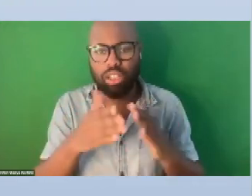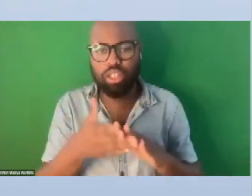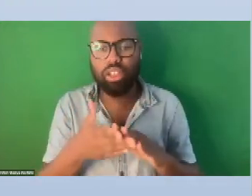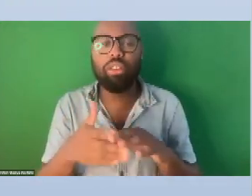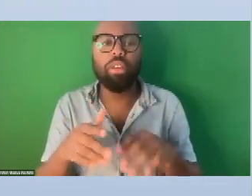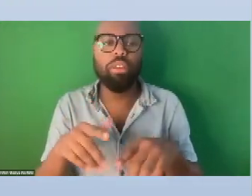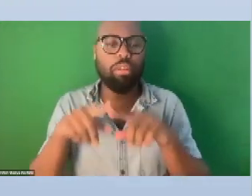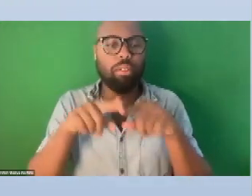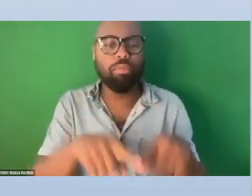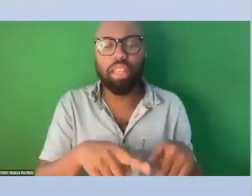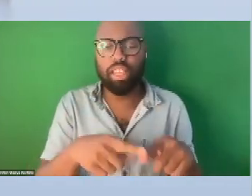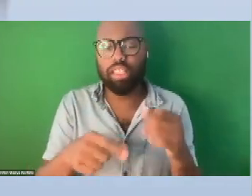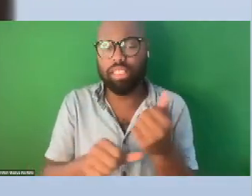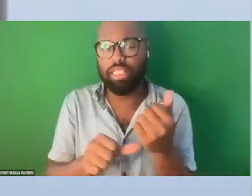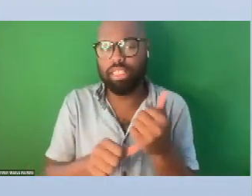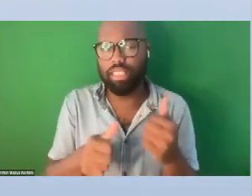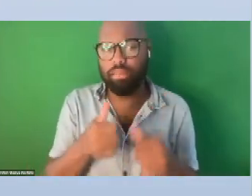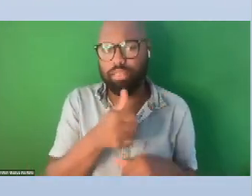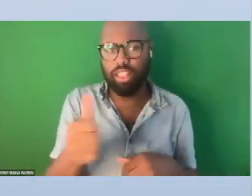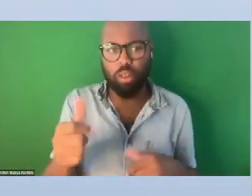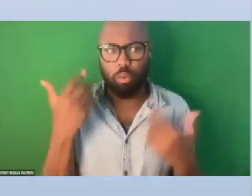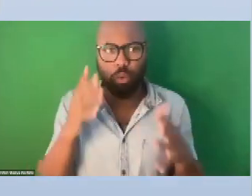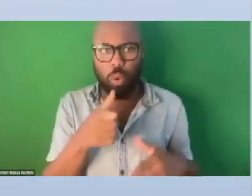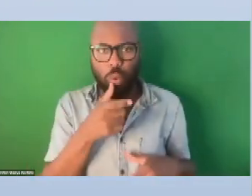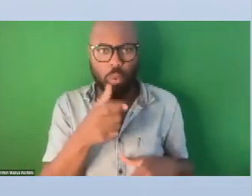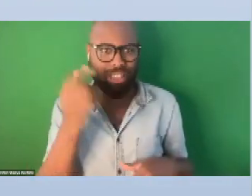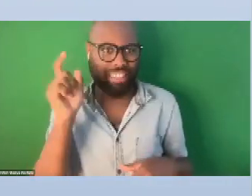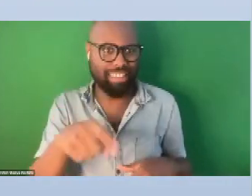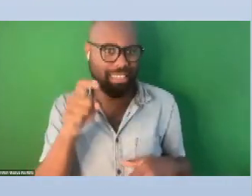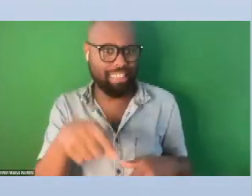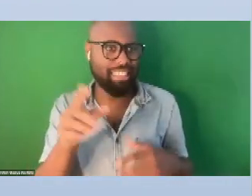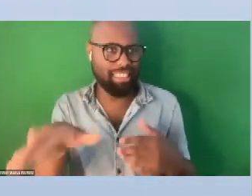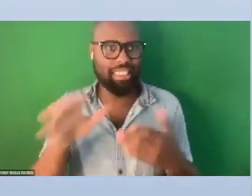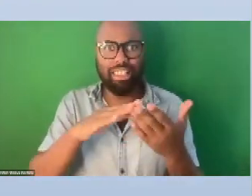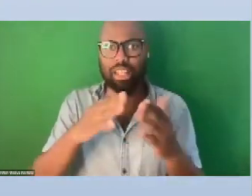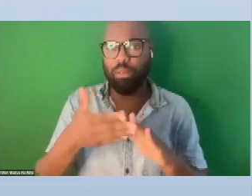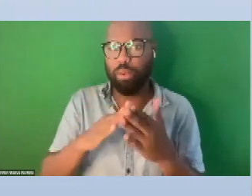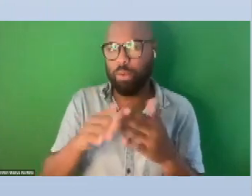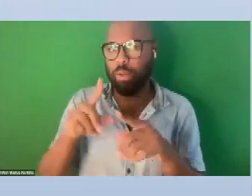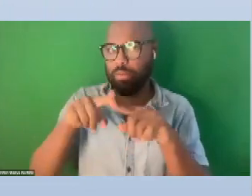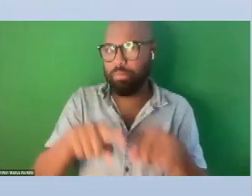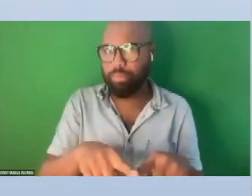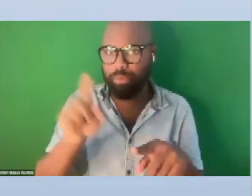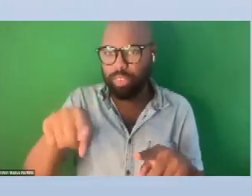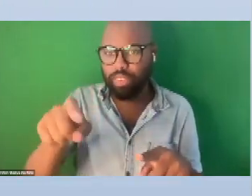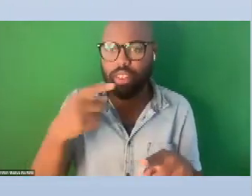Who don't know anyone who needs home community based services and who lack any understanding of how likely